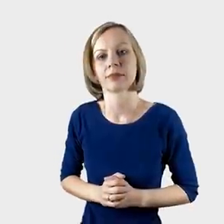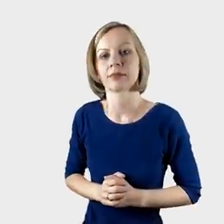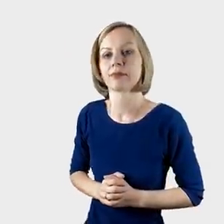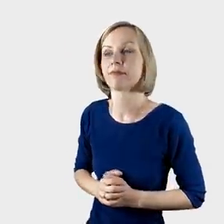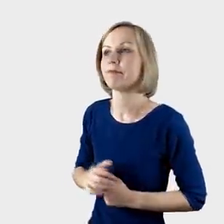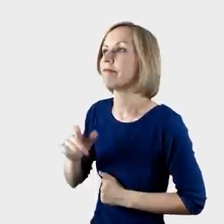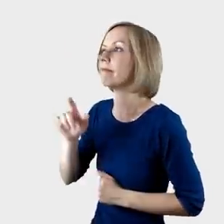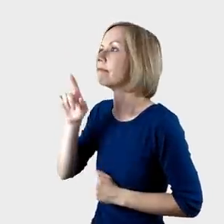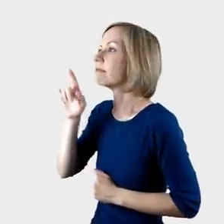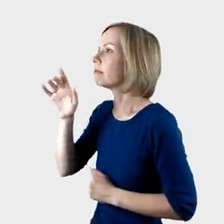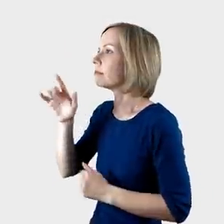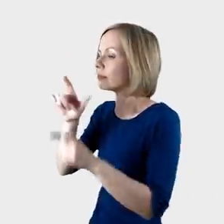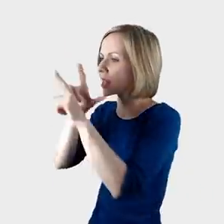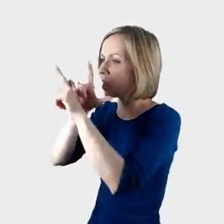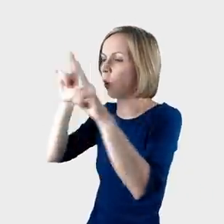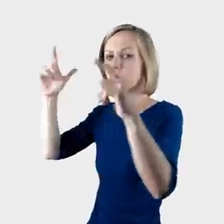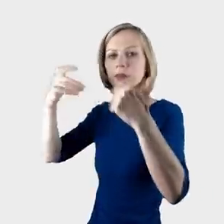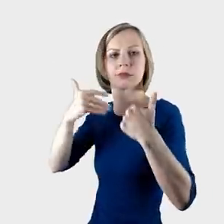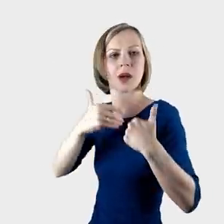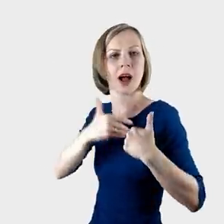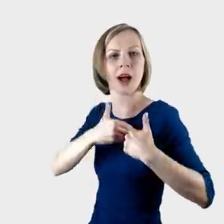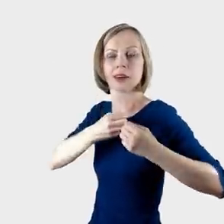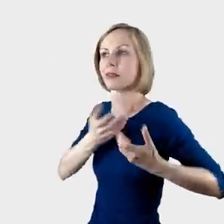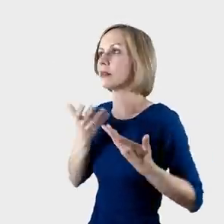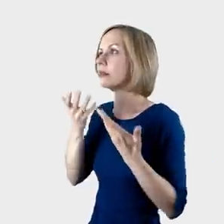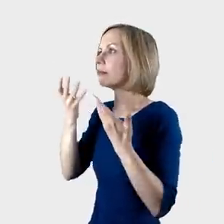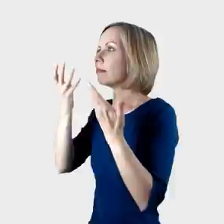Lord, you have my heart